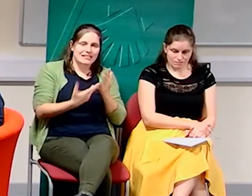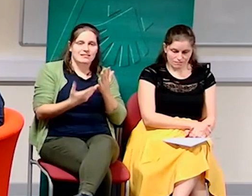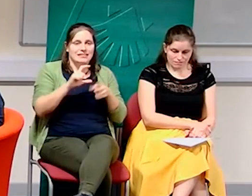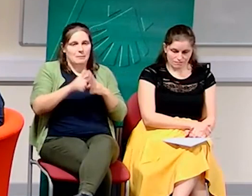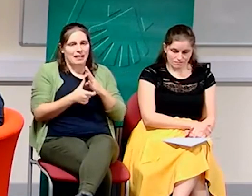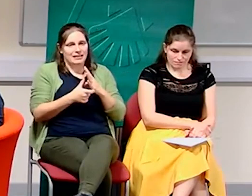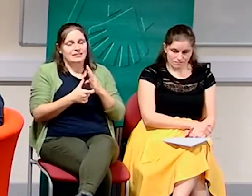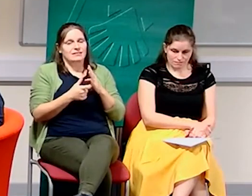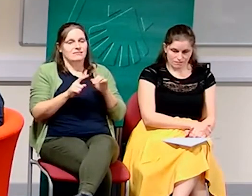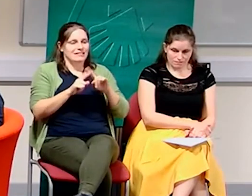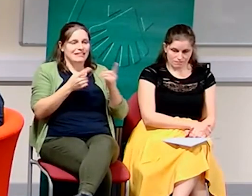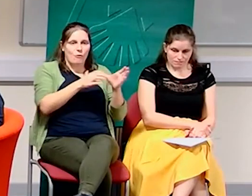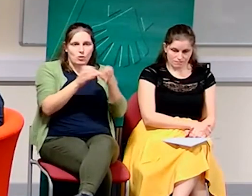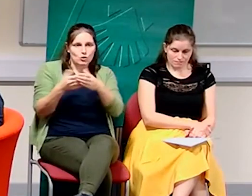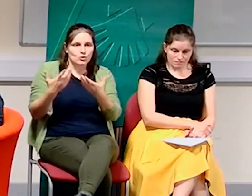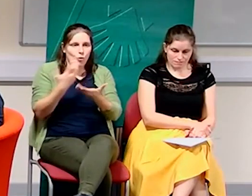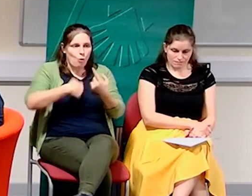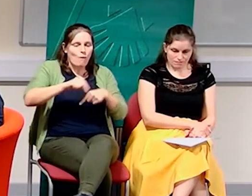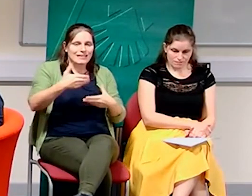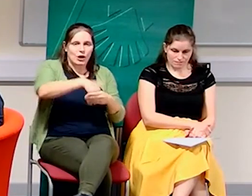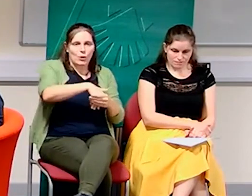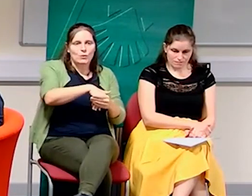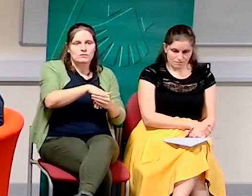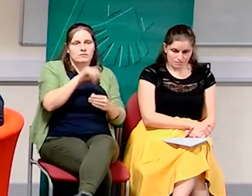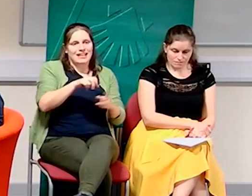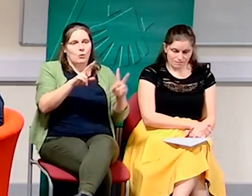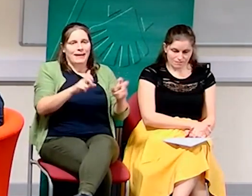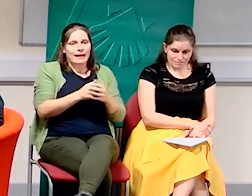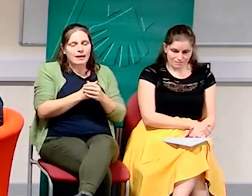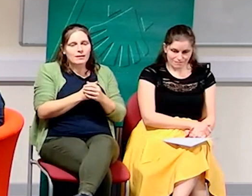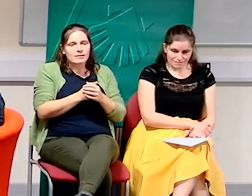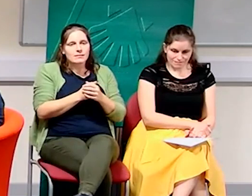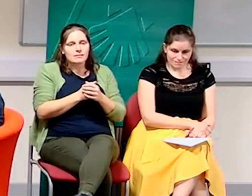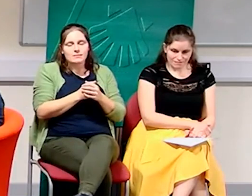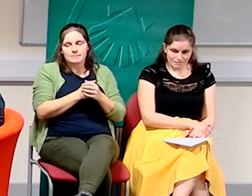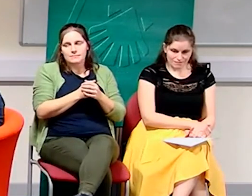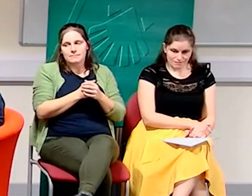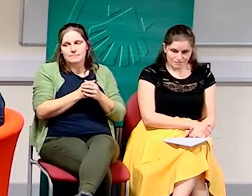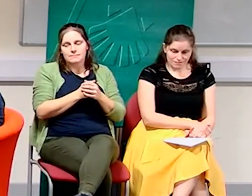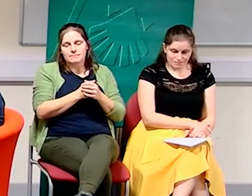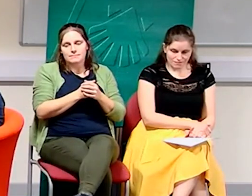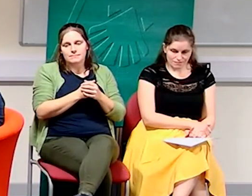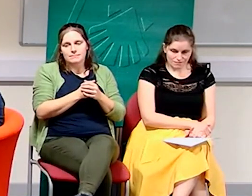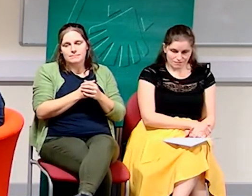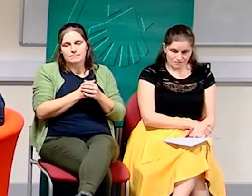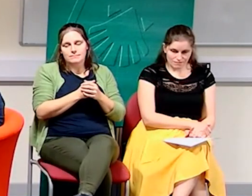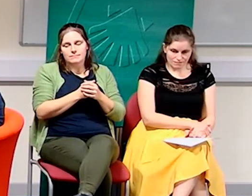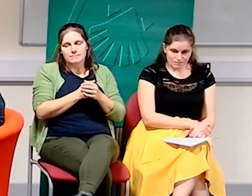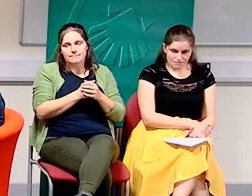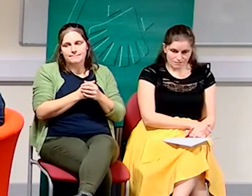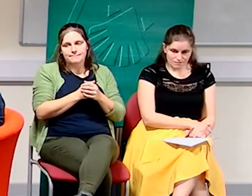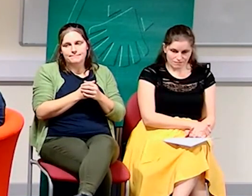different modules and they also have um teachers training teachers have the um possibility if they